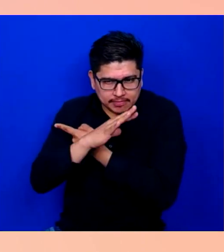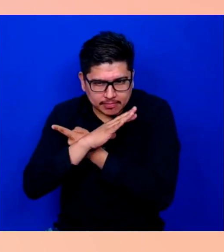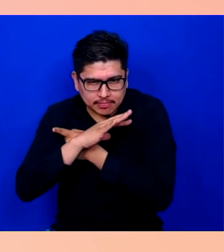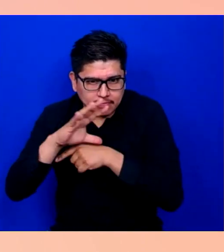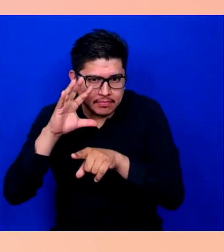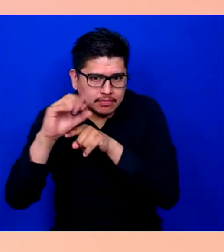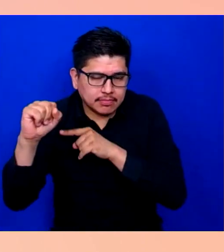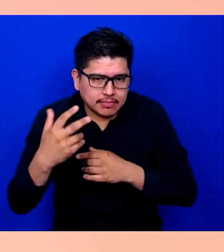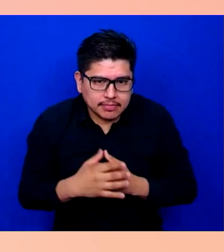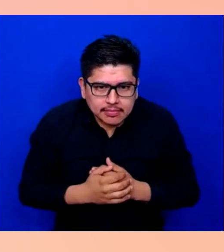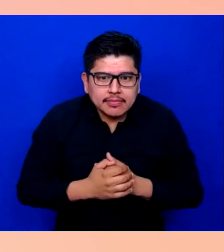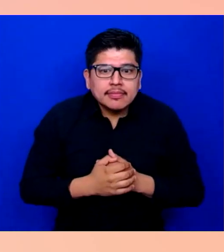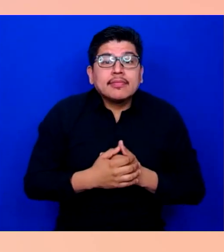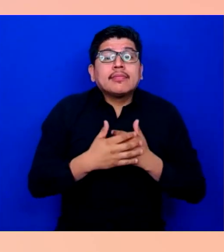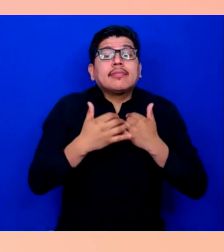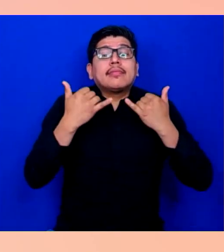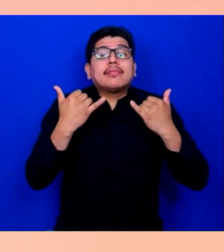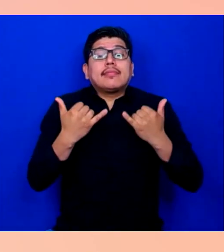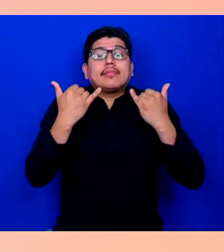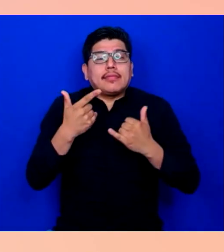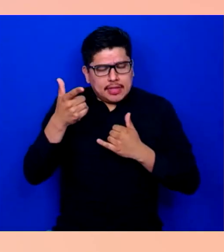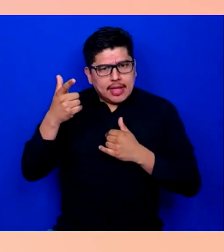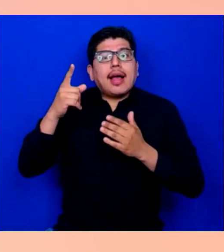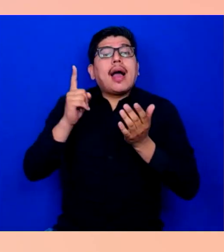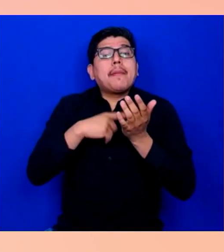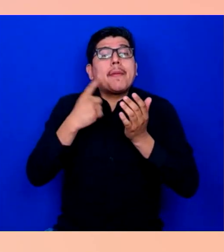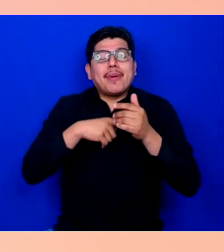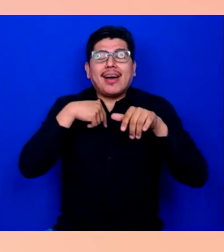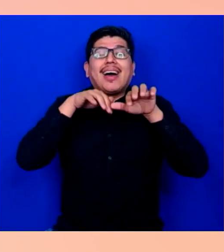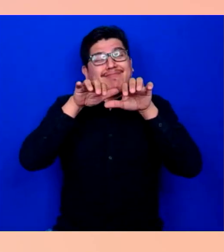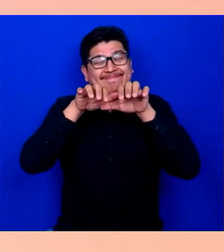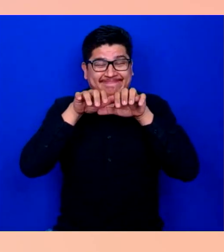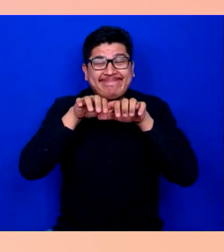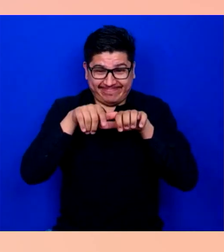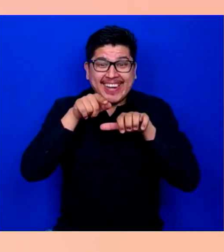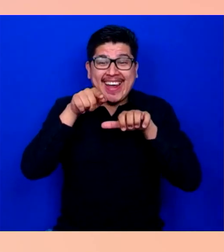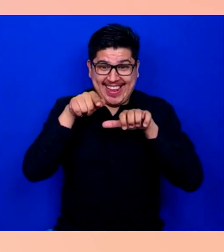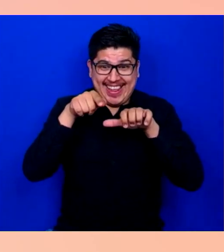that same edit on the next line. Then if I press the "Preview all